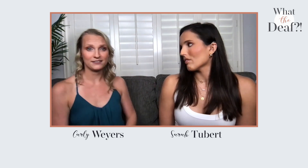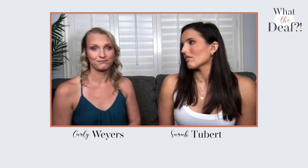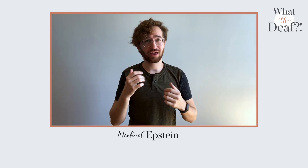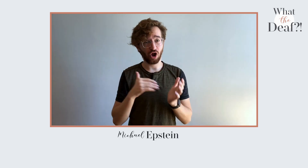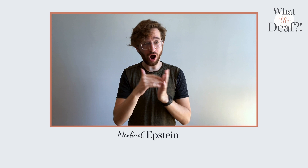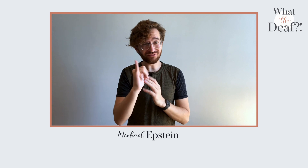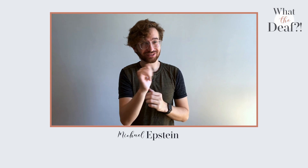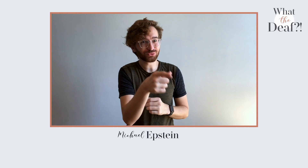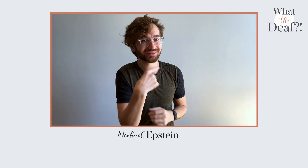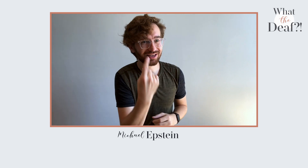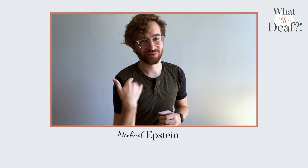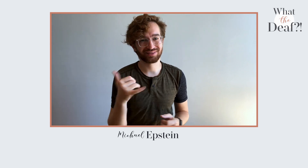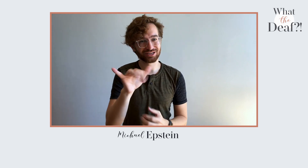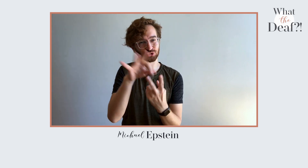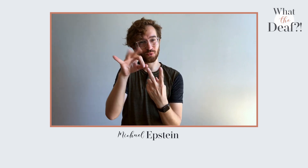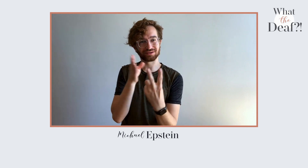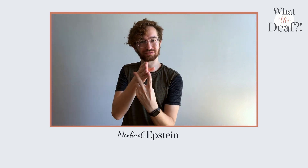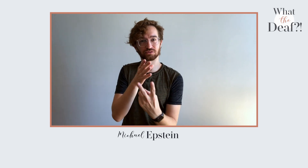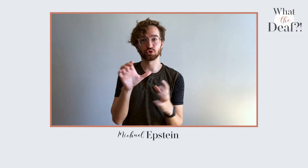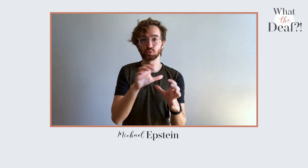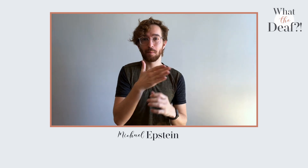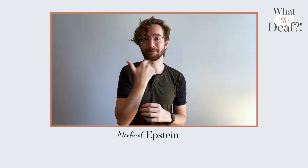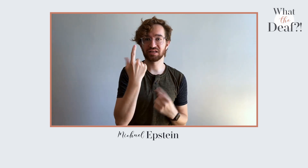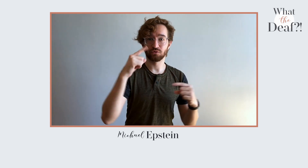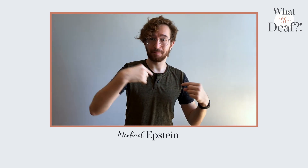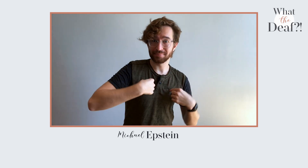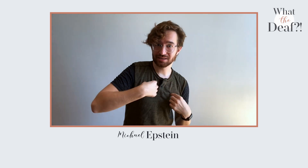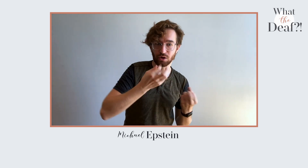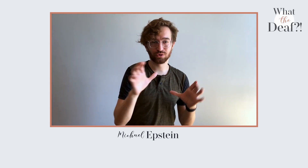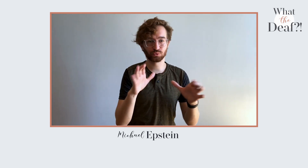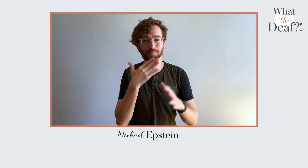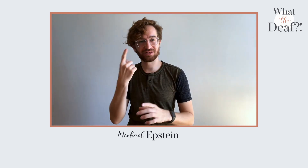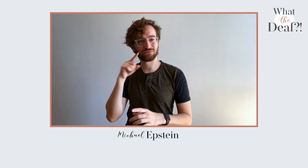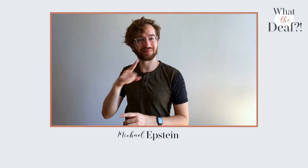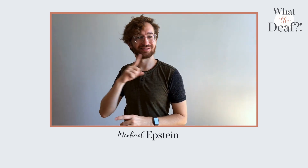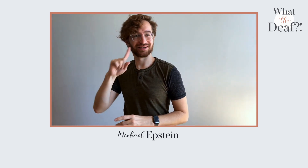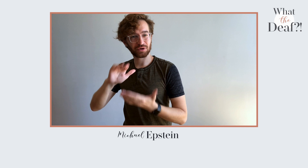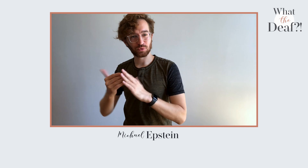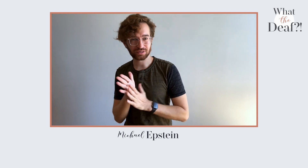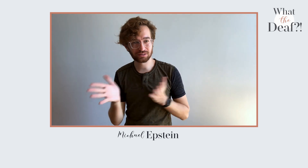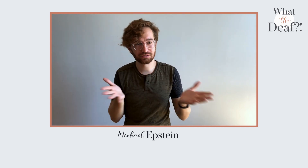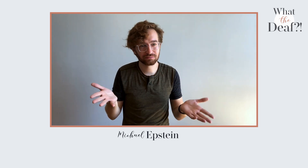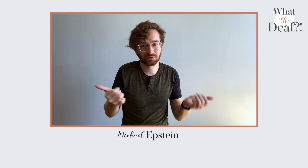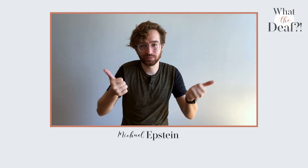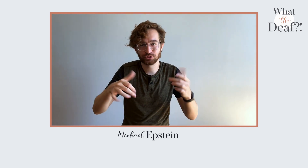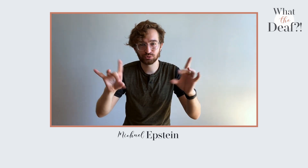And often, like you said, we have a choice as a deaf individual. Do I do what's best for me or do I do what's best for the deaf community in that moment?